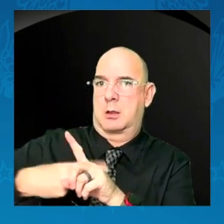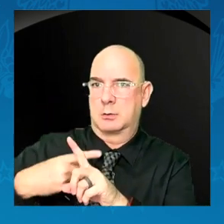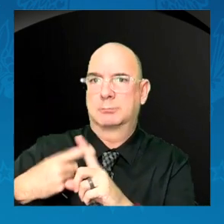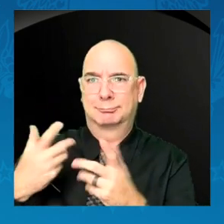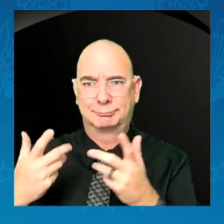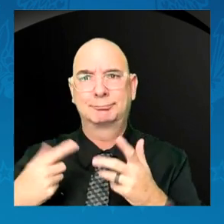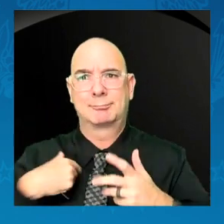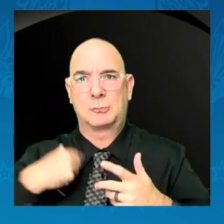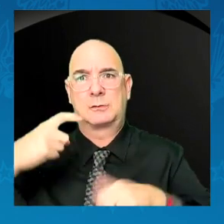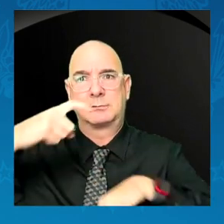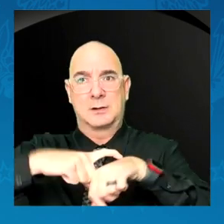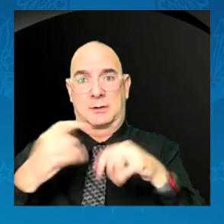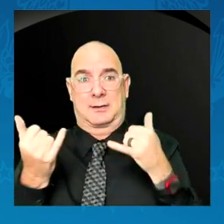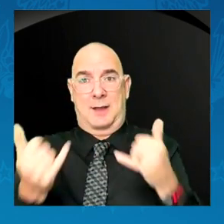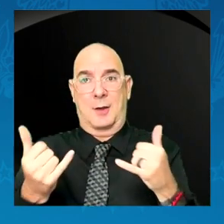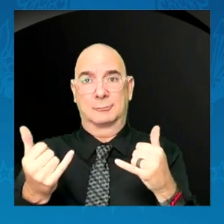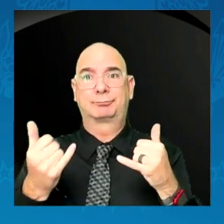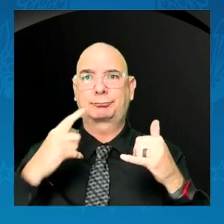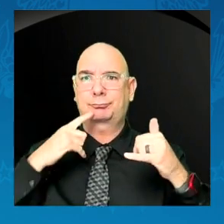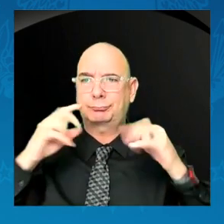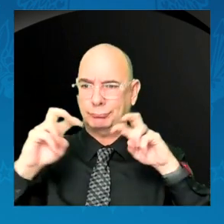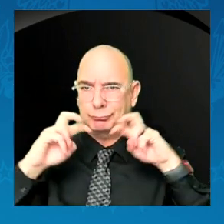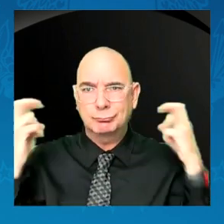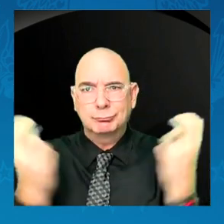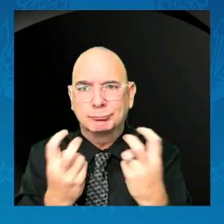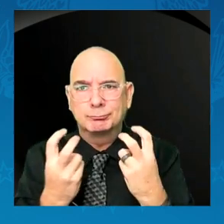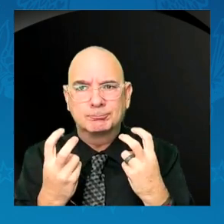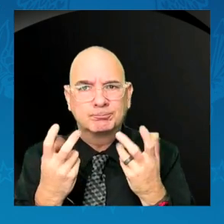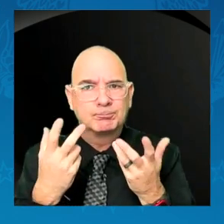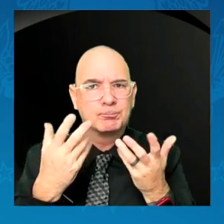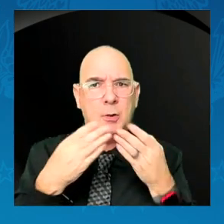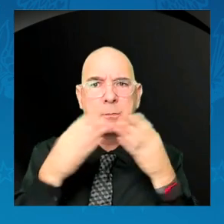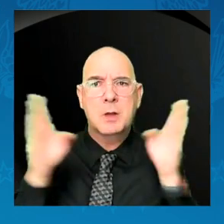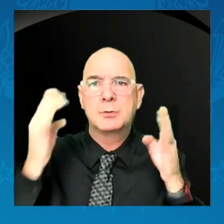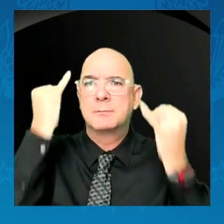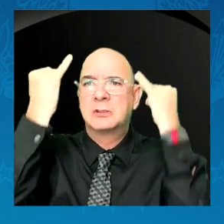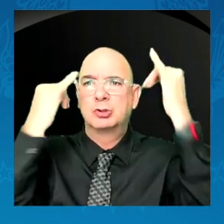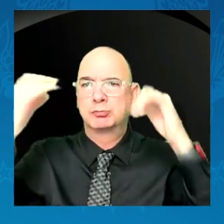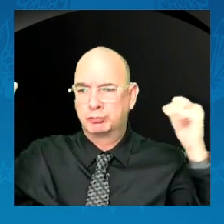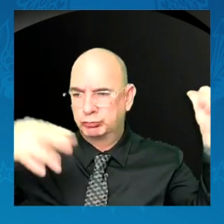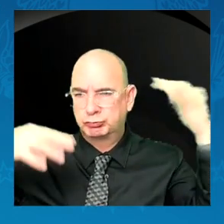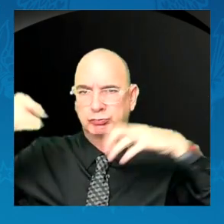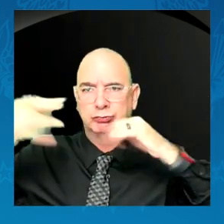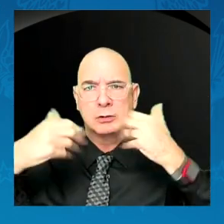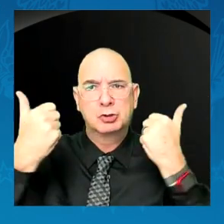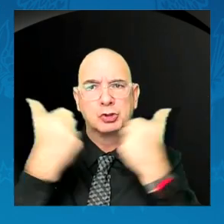and a public ideation challenge. The crucial subject of advancing equity in science and technology